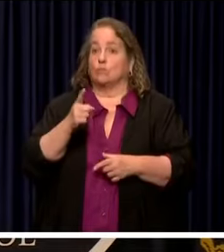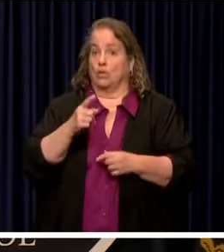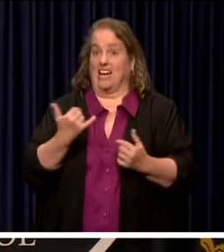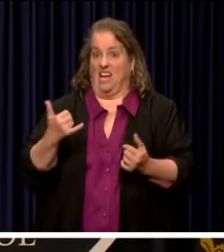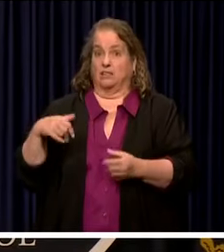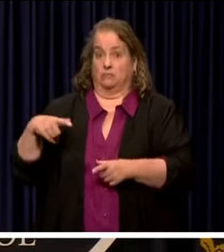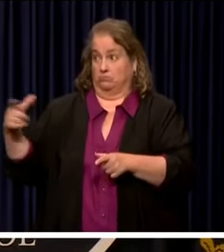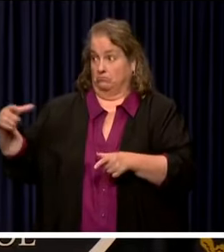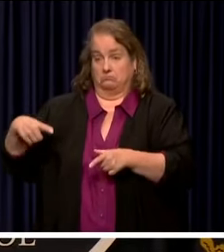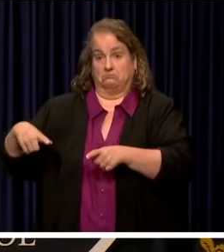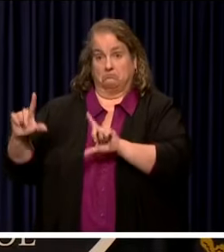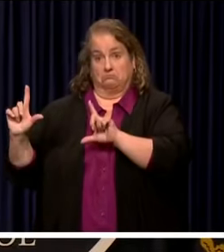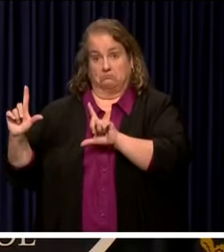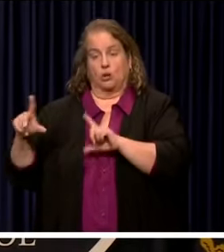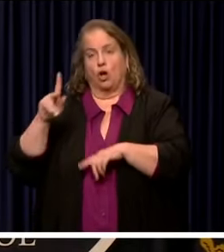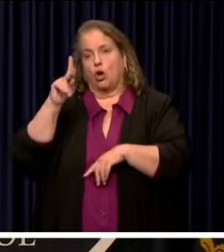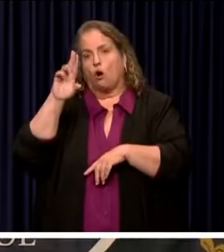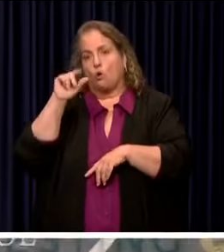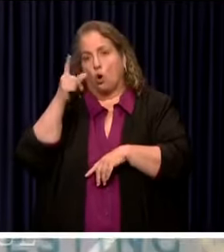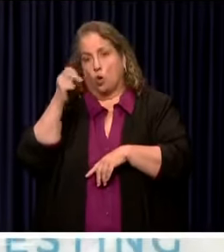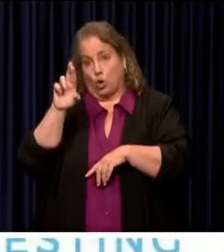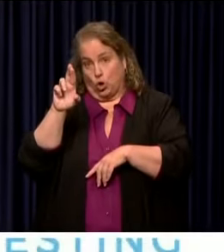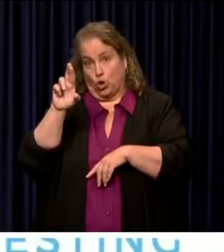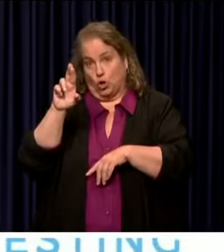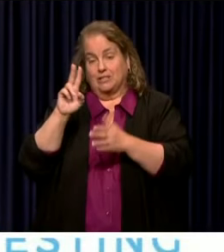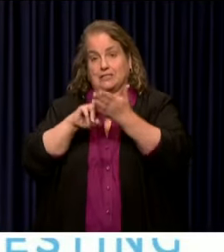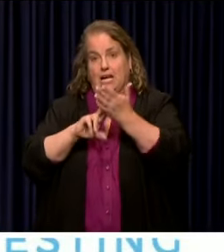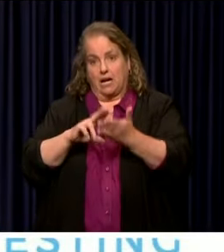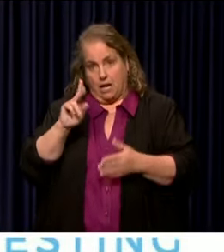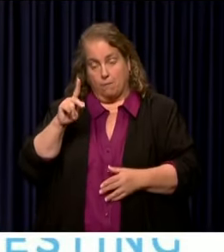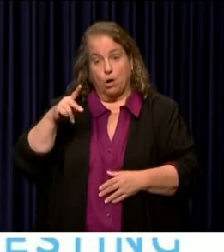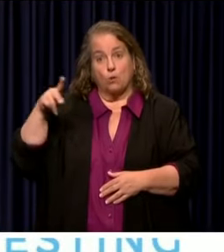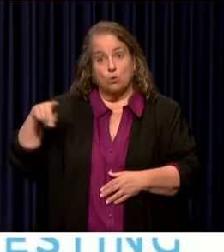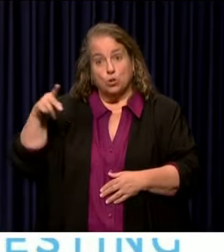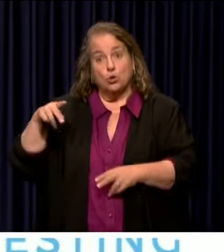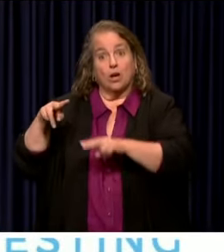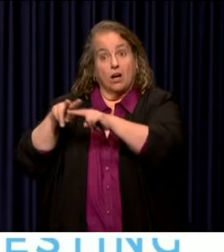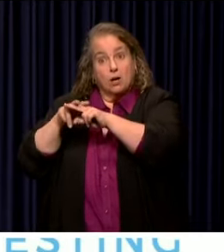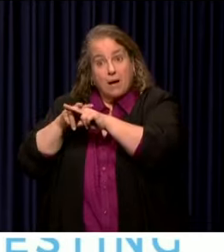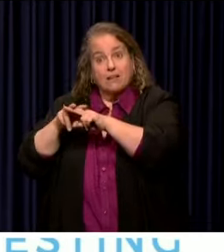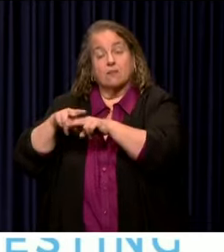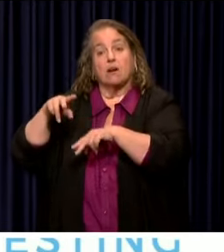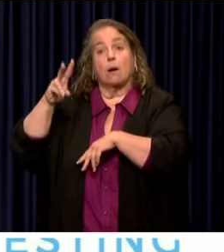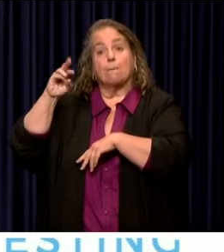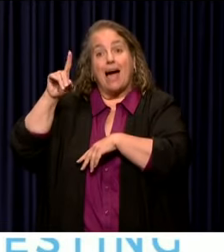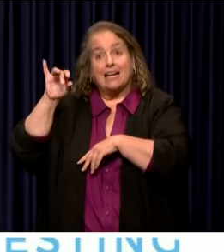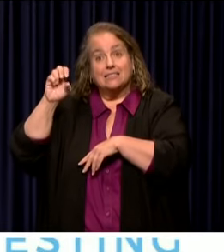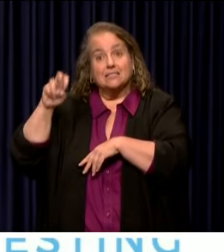WE'RE GOING TO BE TALKING TEUFEL OUR COUNTY LEADER, BUT IF YOU LOOK AT OUR MAP HERE IN